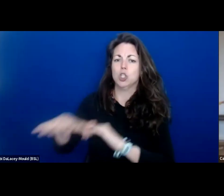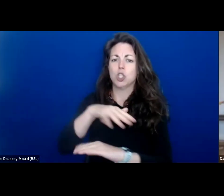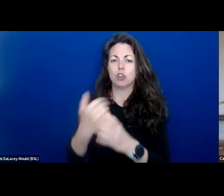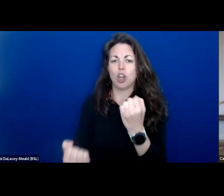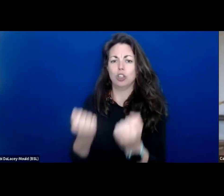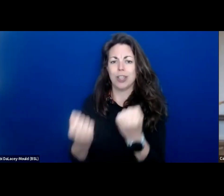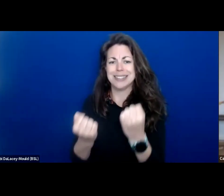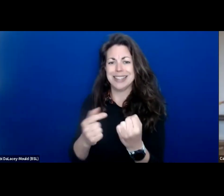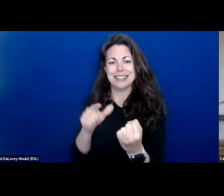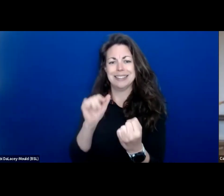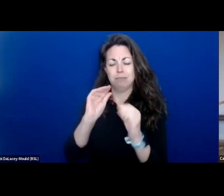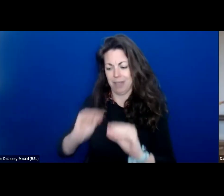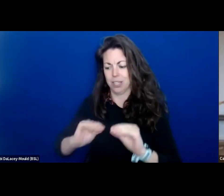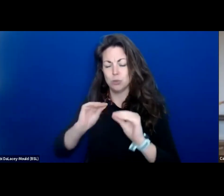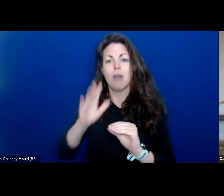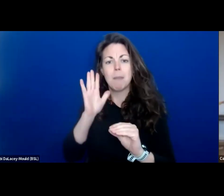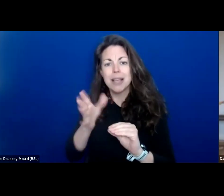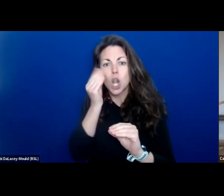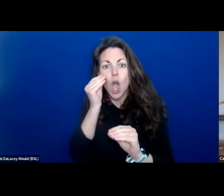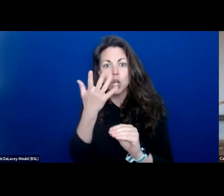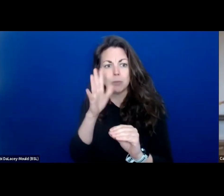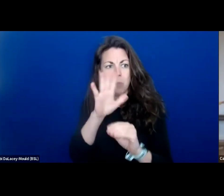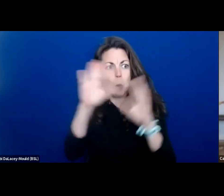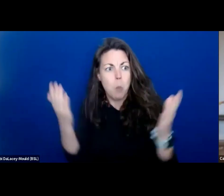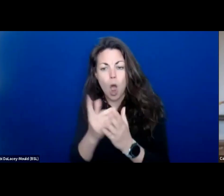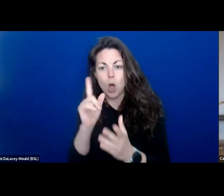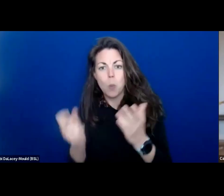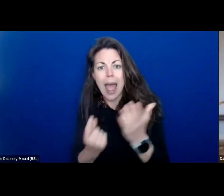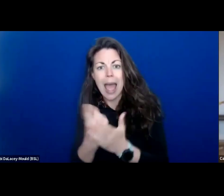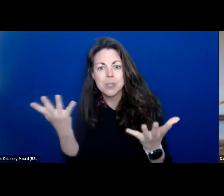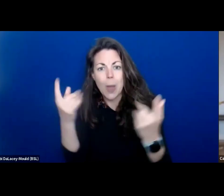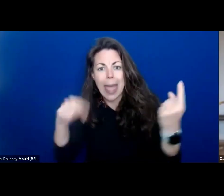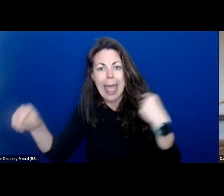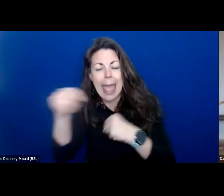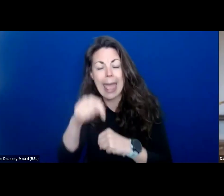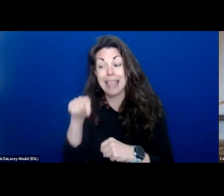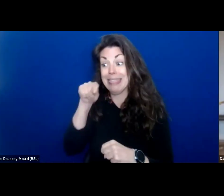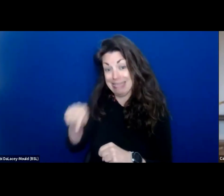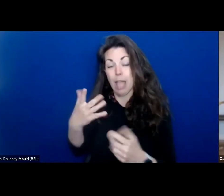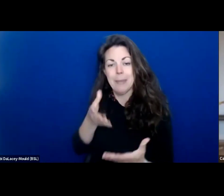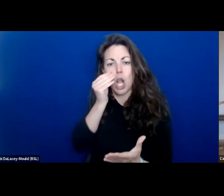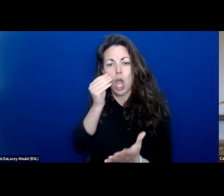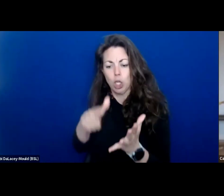and in Canada. And so when I learnt that the United Nations was this global organization made up of member